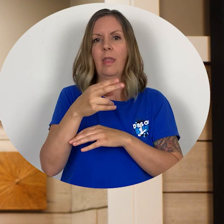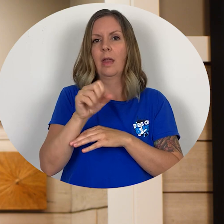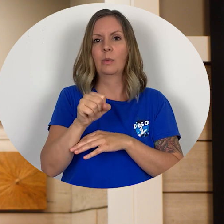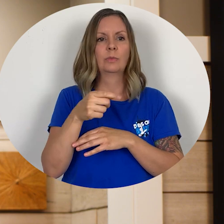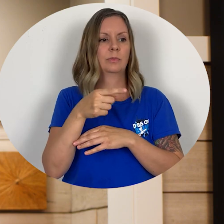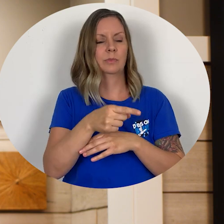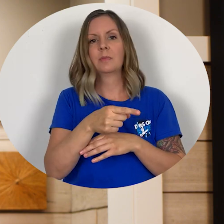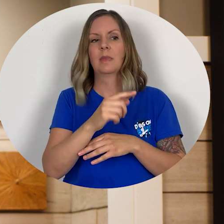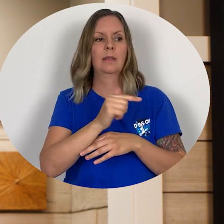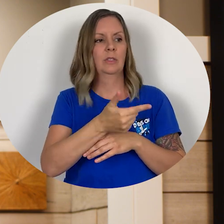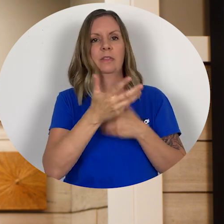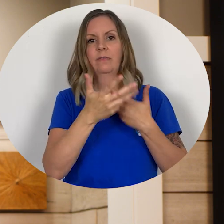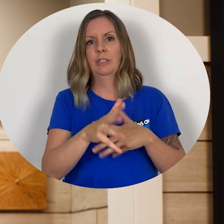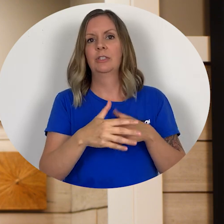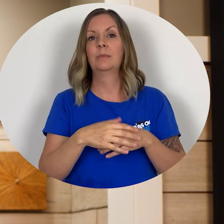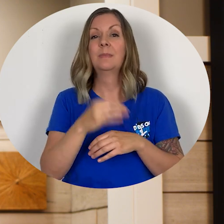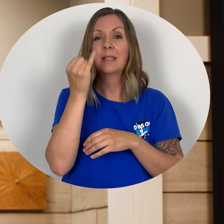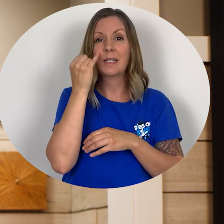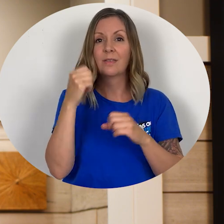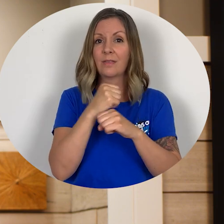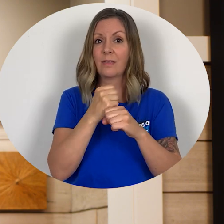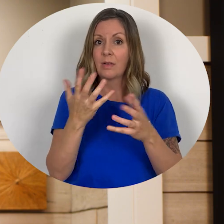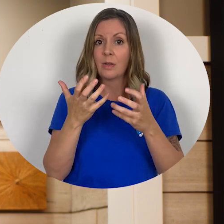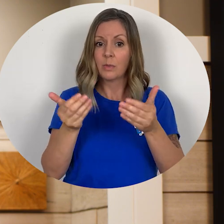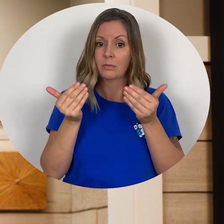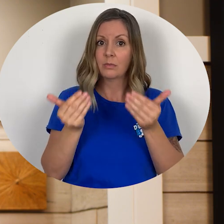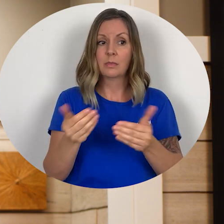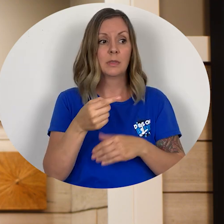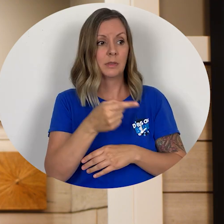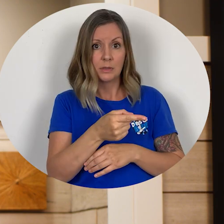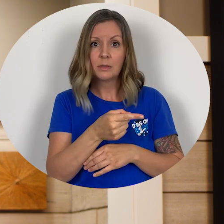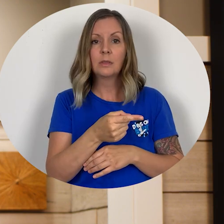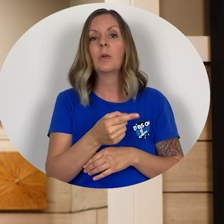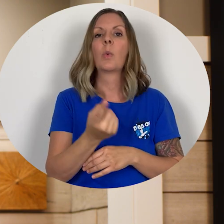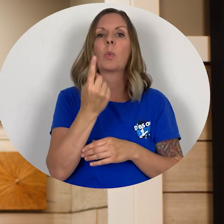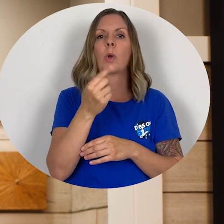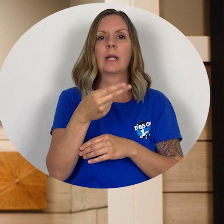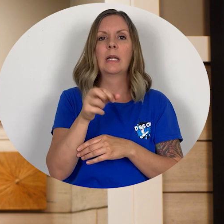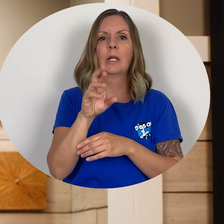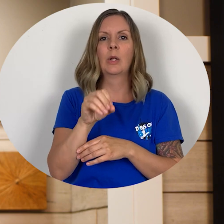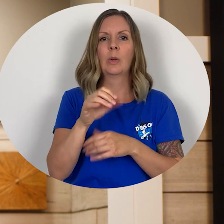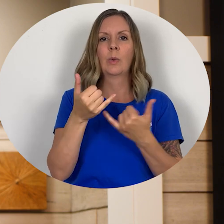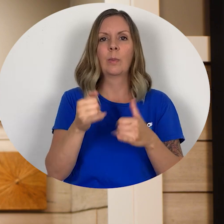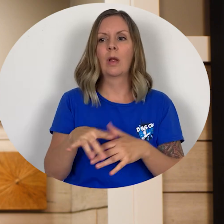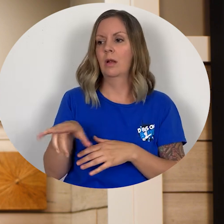turn. Now, if they do choose to fight, then any time a fight occurs, that player will